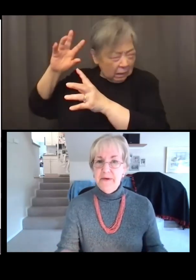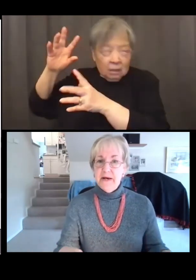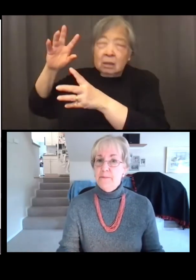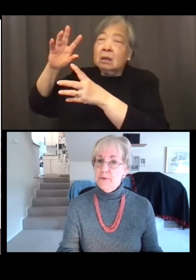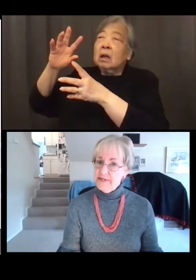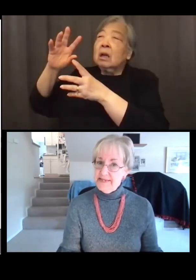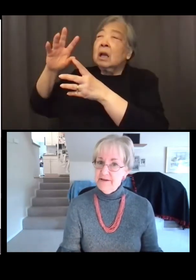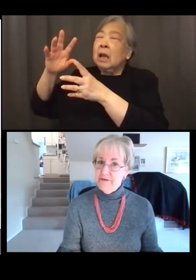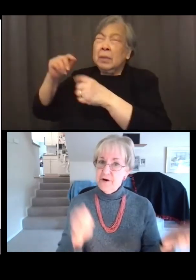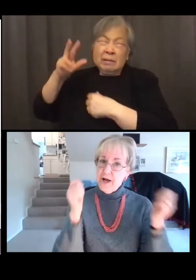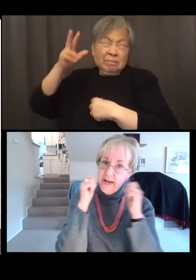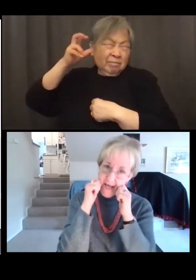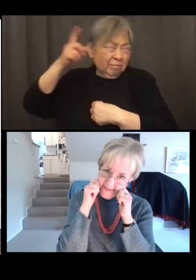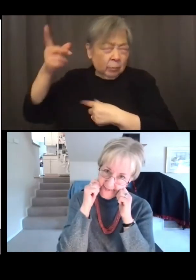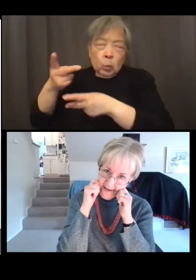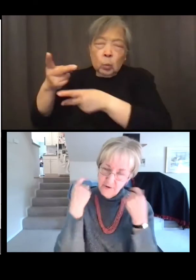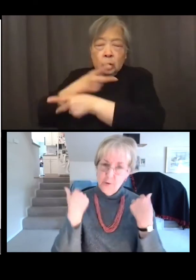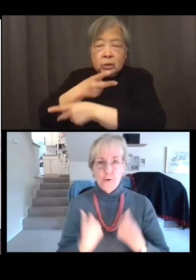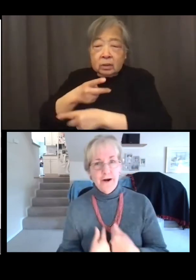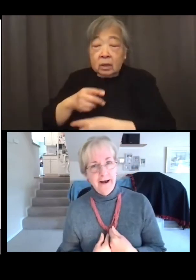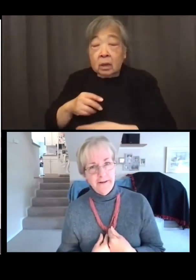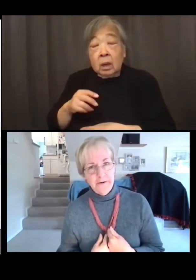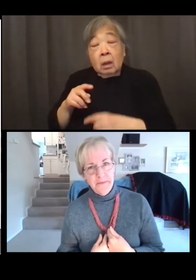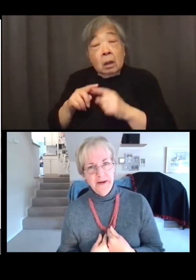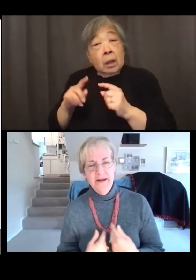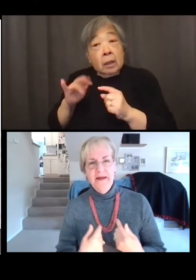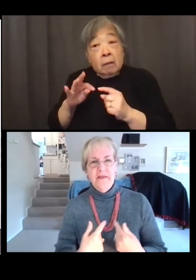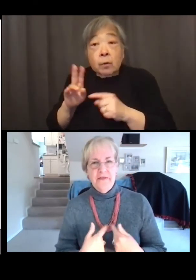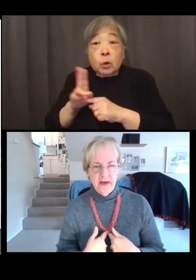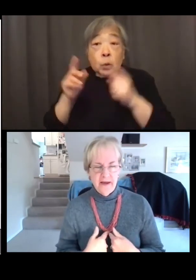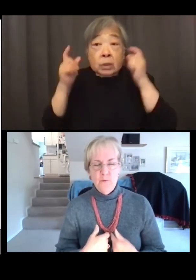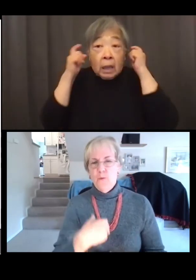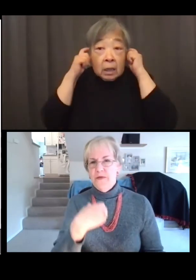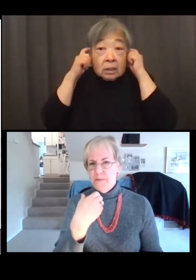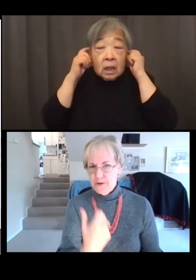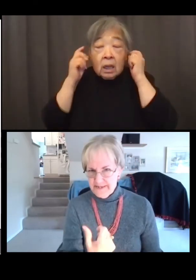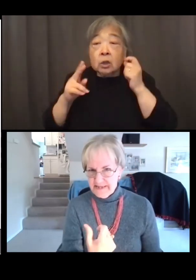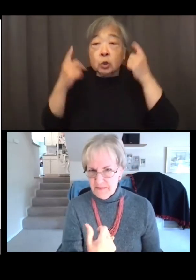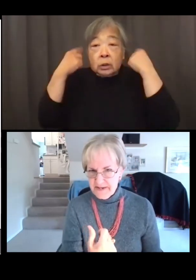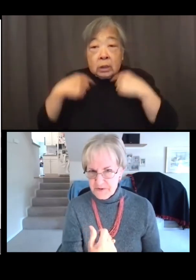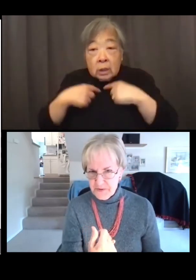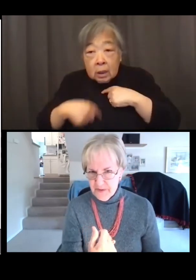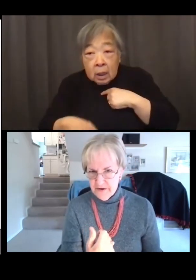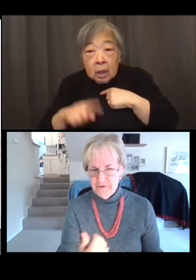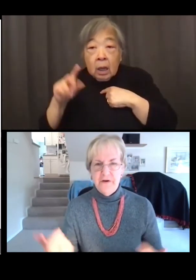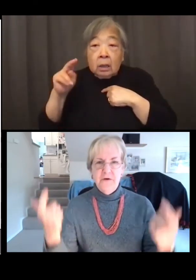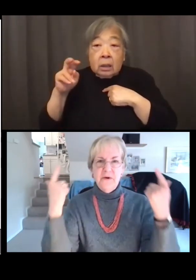can pick up a receiver headset, or a neck loop when the person speaks through the microphone